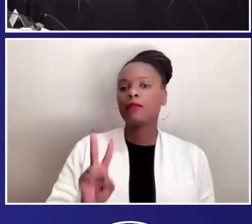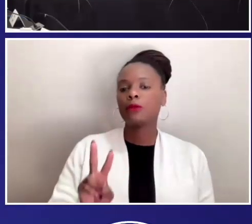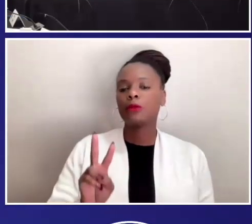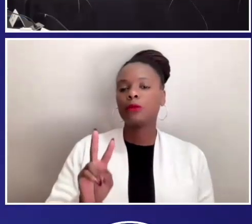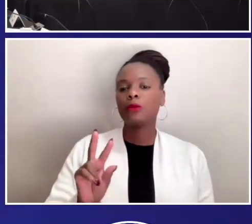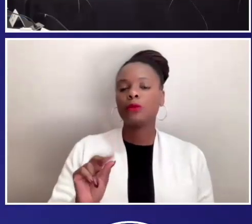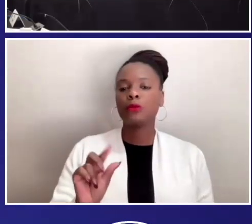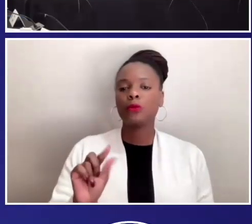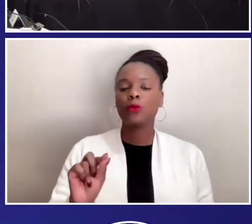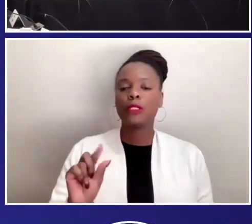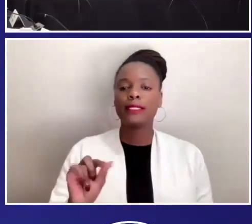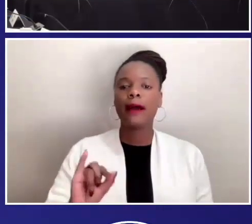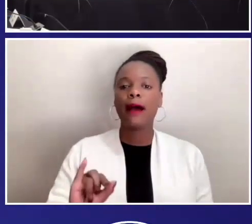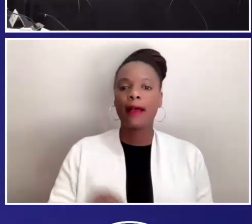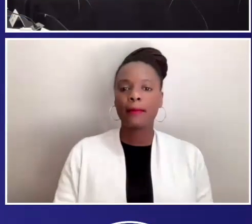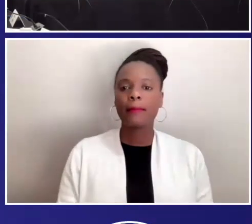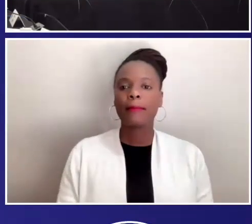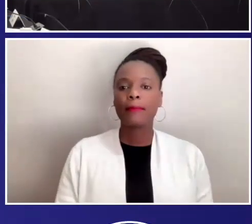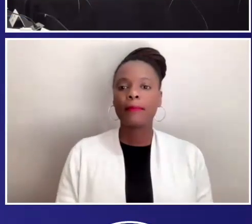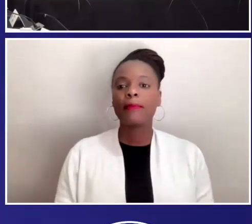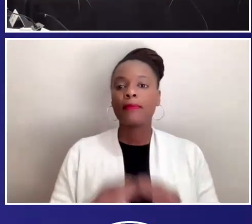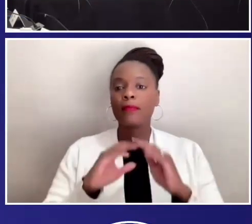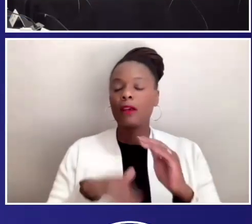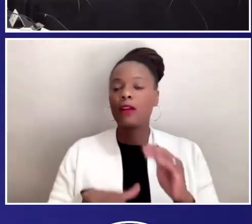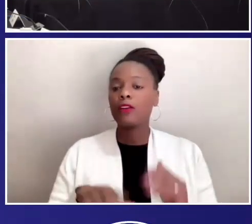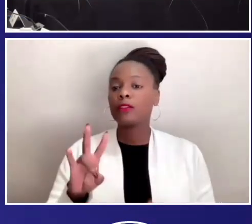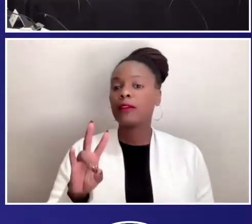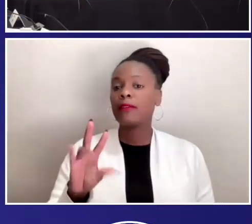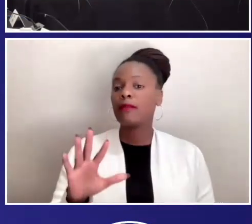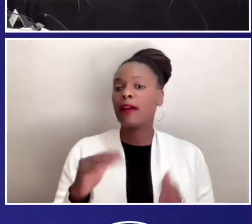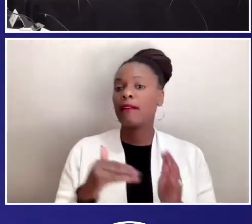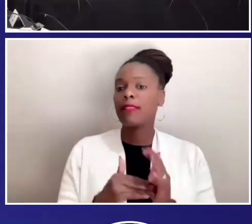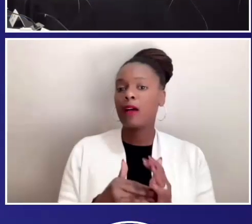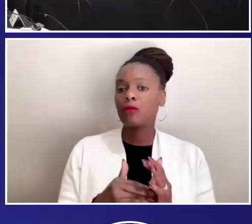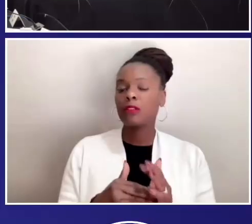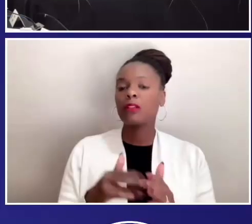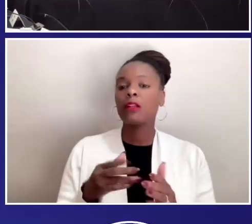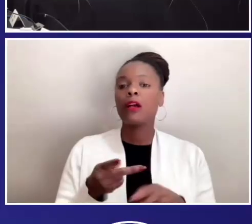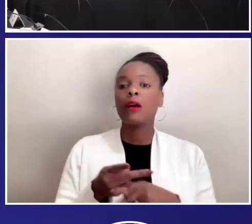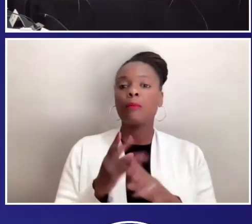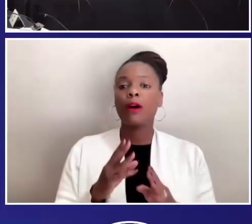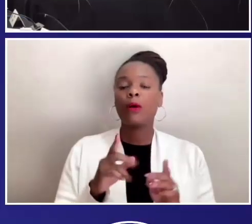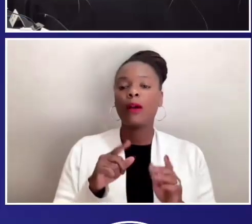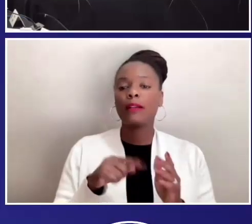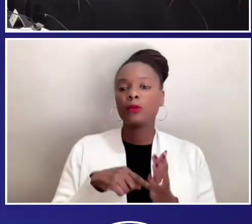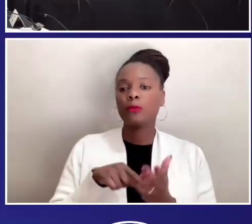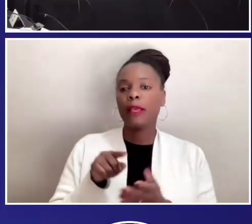Less than $75,000, the borrower must pay within ten years. Equal to or greater than $75,000,